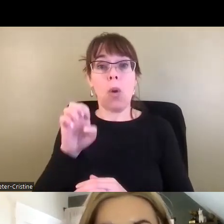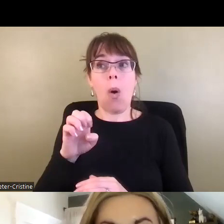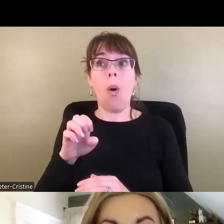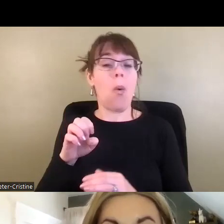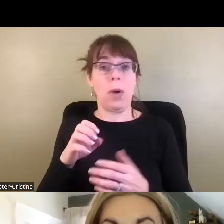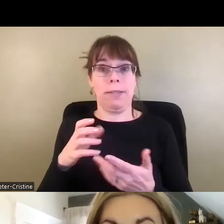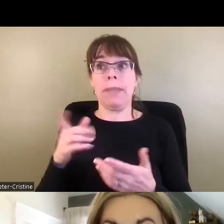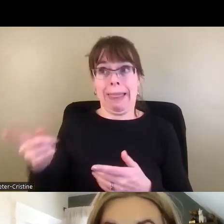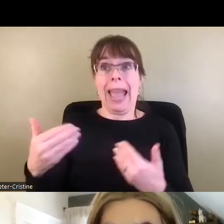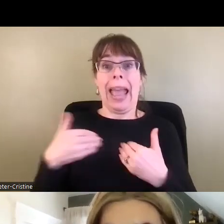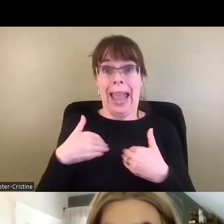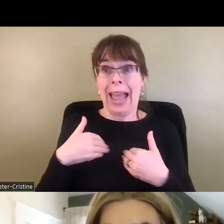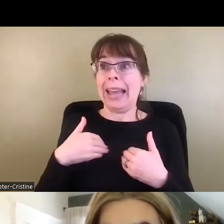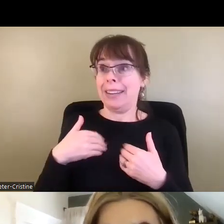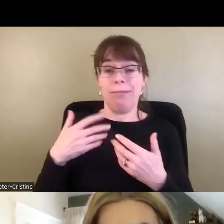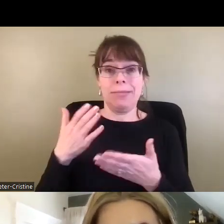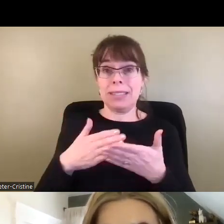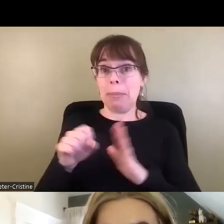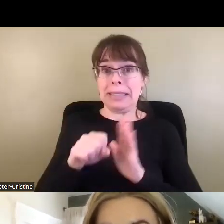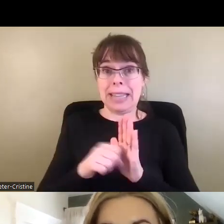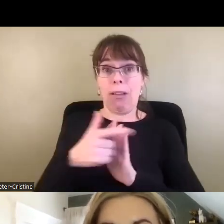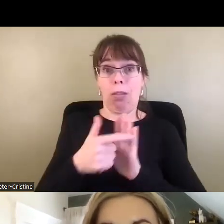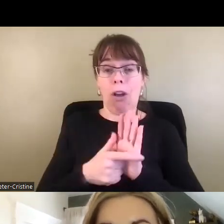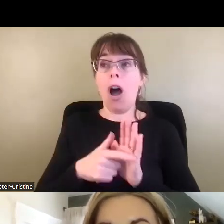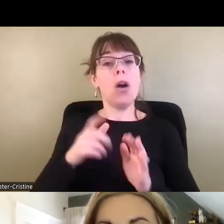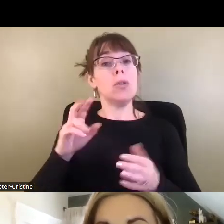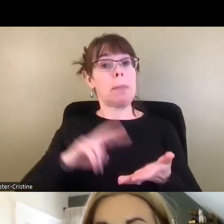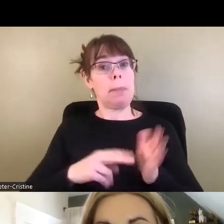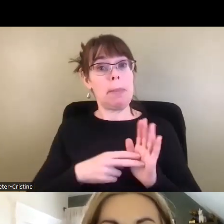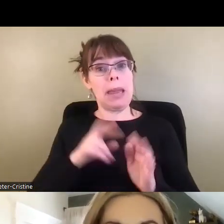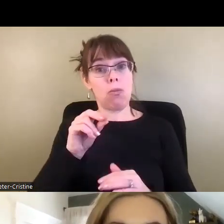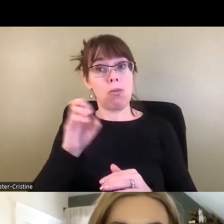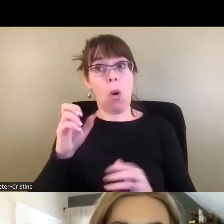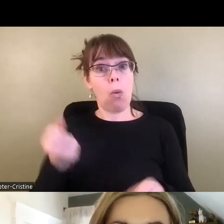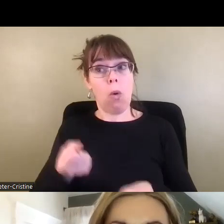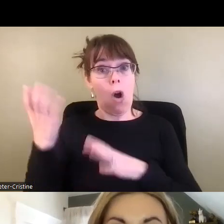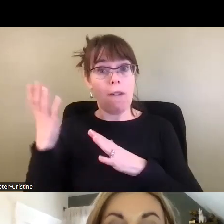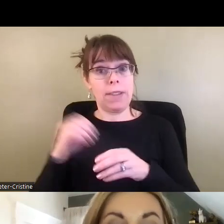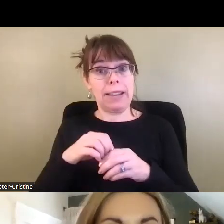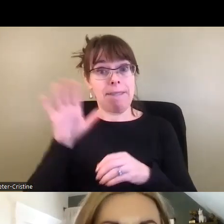So as soon as Roe was overturned at the Federal level, those trigger bans were able to be enacted,